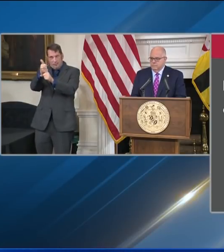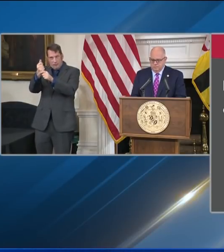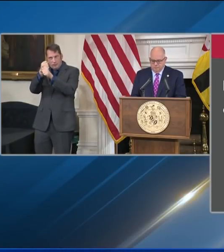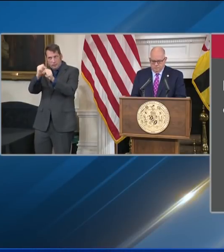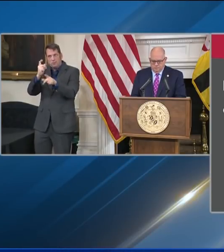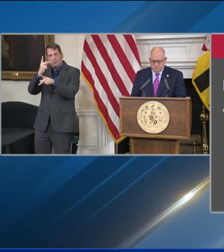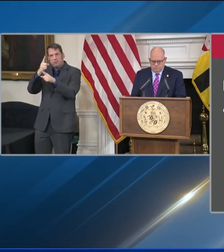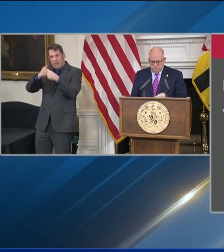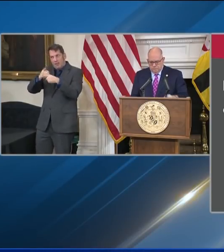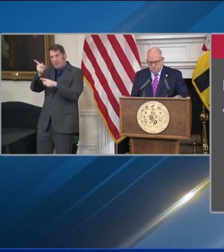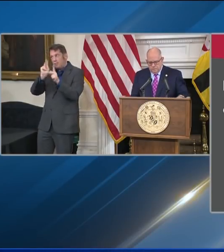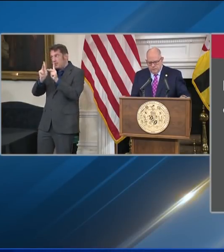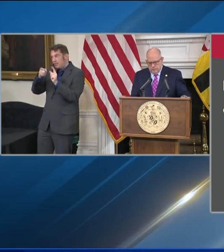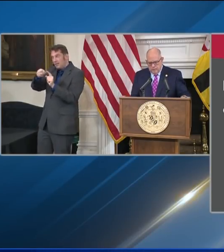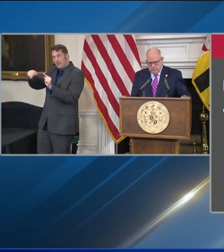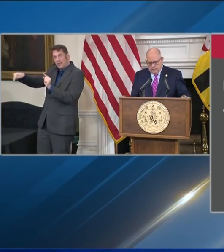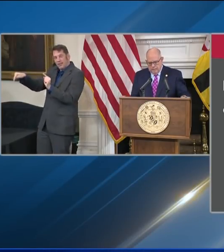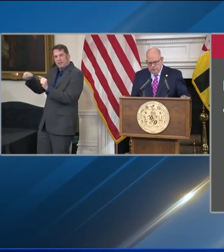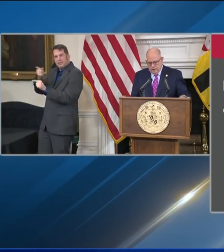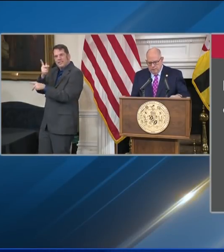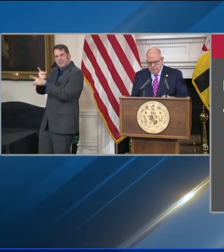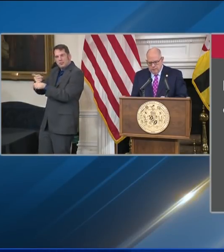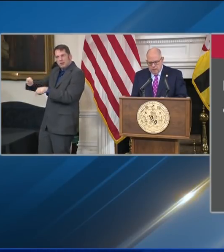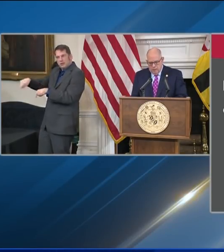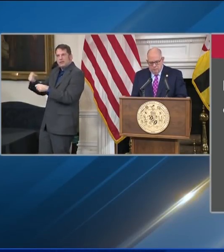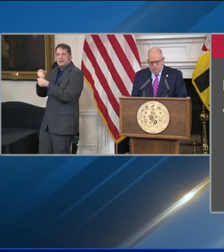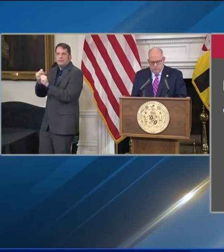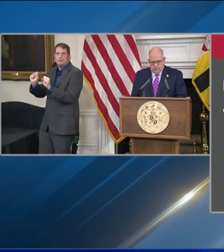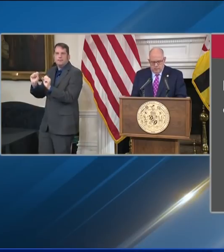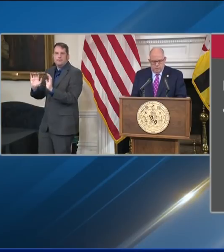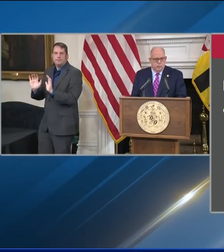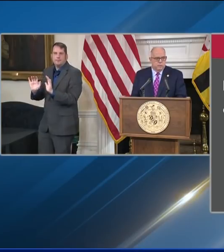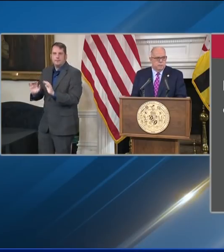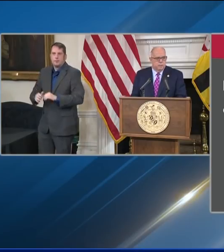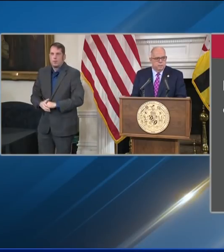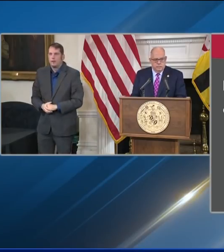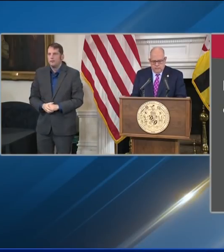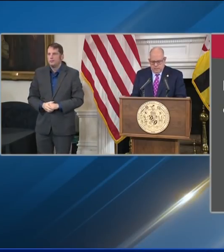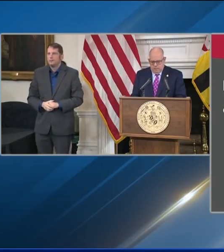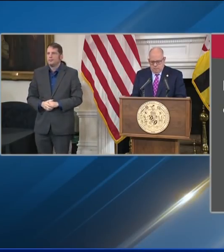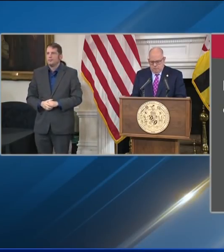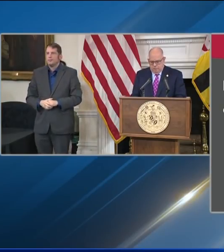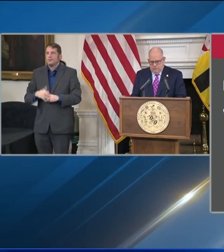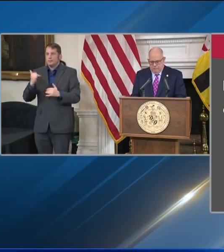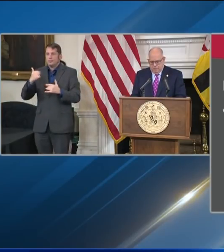YOU ARE HELPING KEEP THEM SAFE AND TO SAVE THE LIVES OF OUR MOST VULNERABLE.